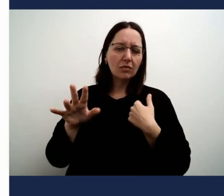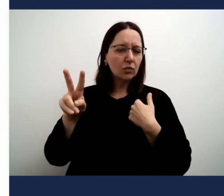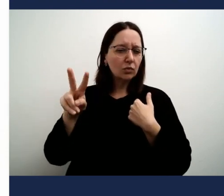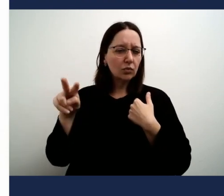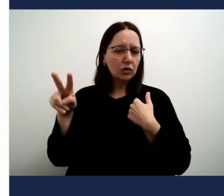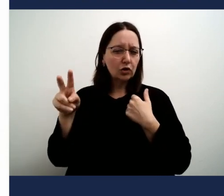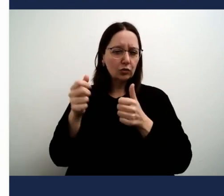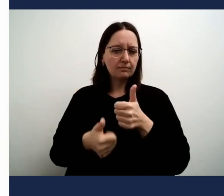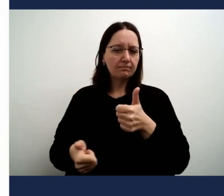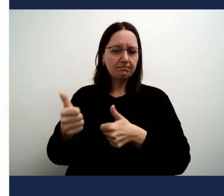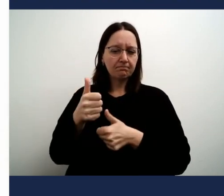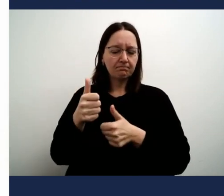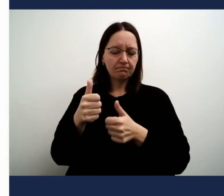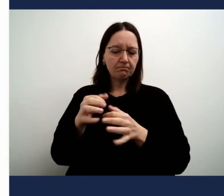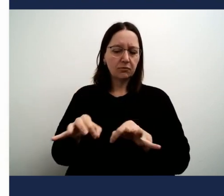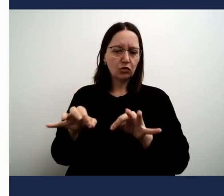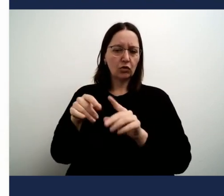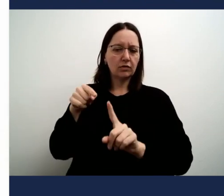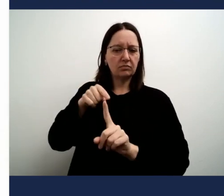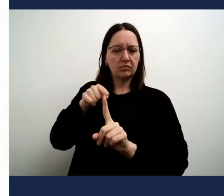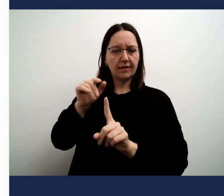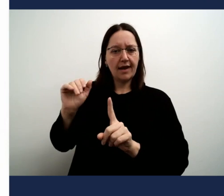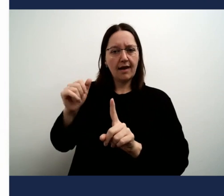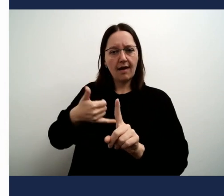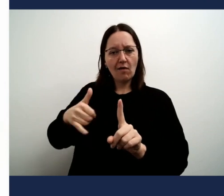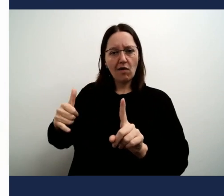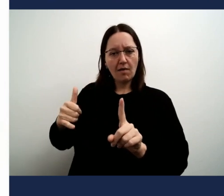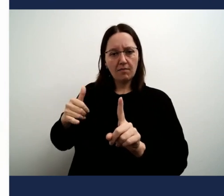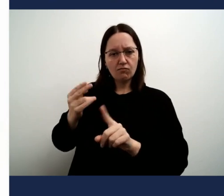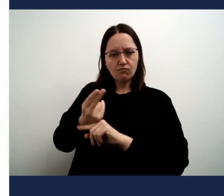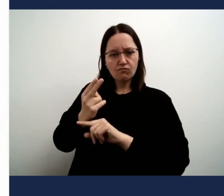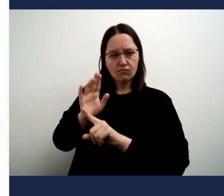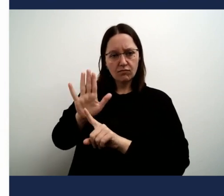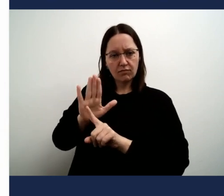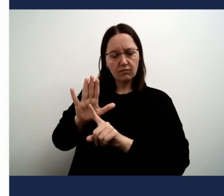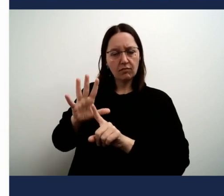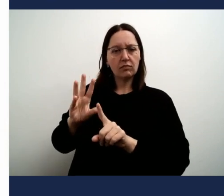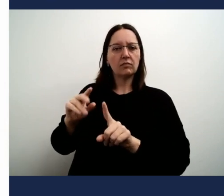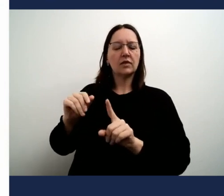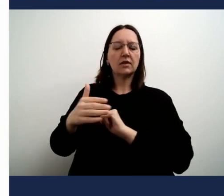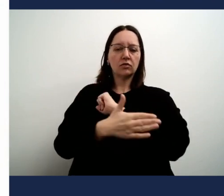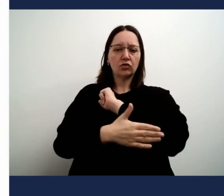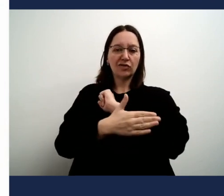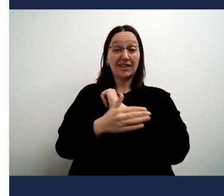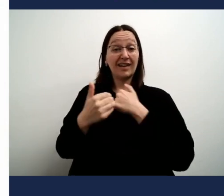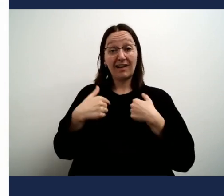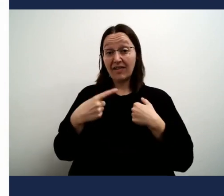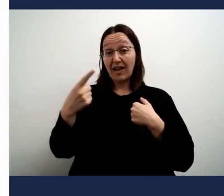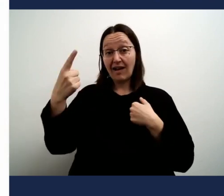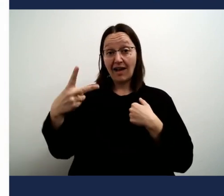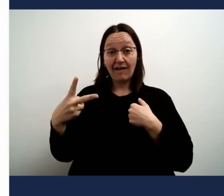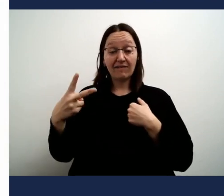of religious observance. So it's really important to recognize that diversity of Muslims to avoid the stereotype that they